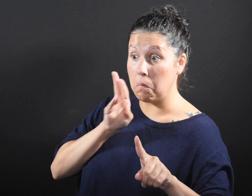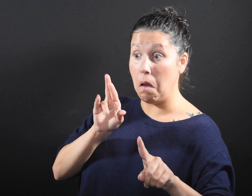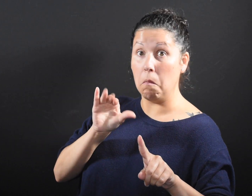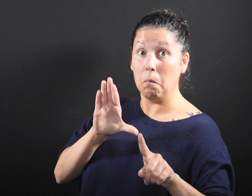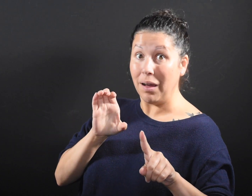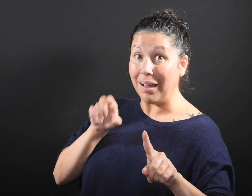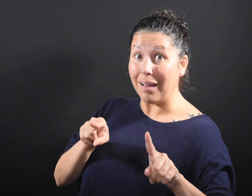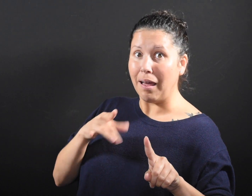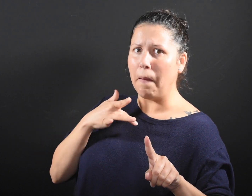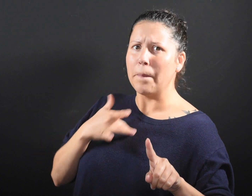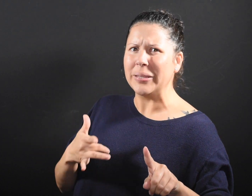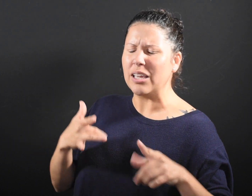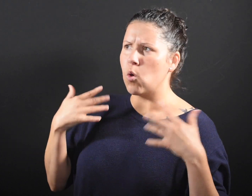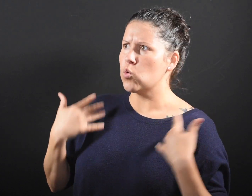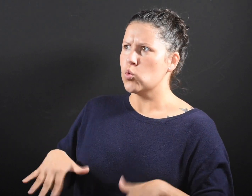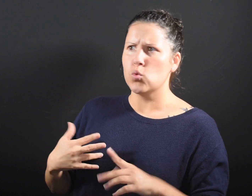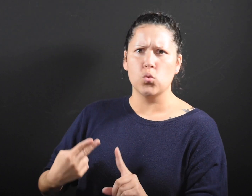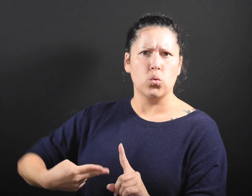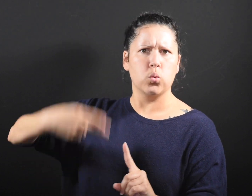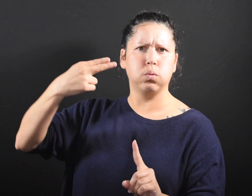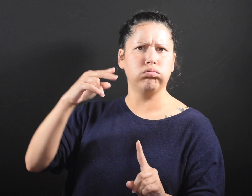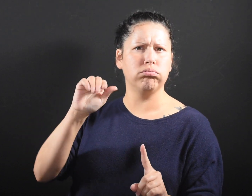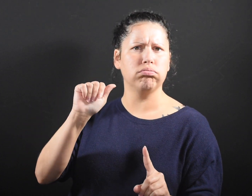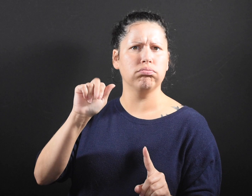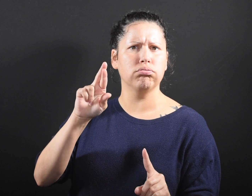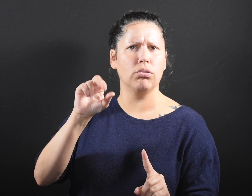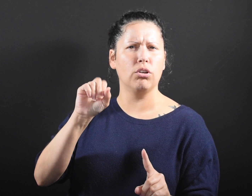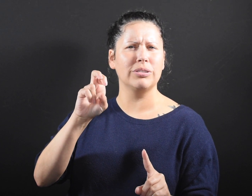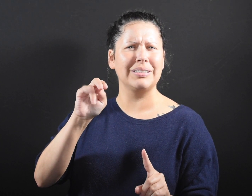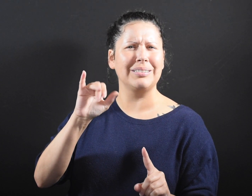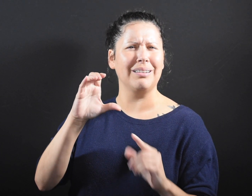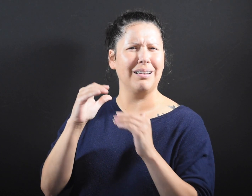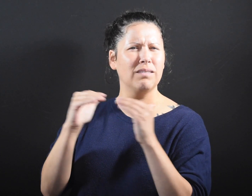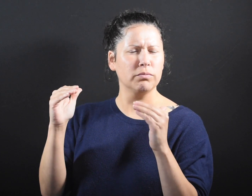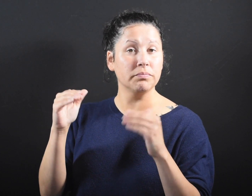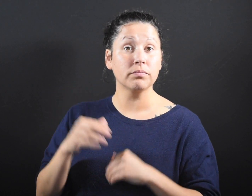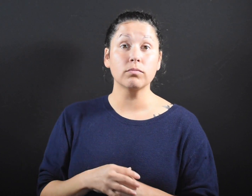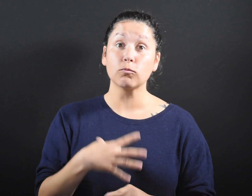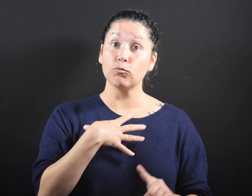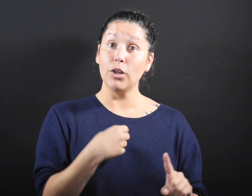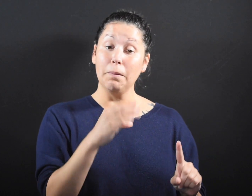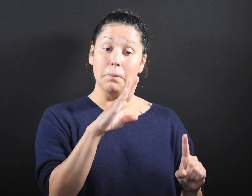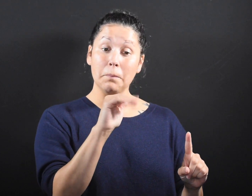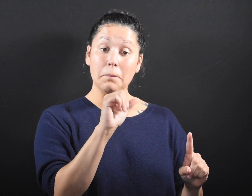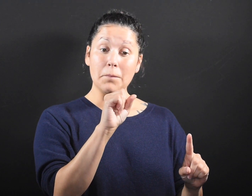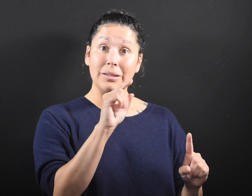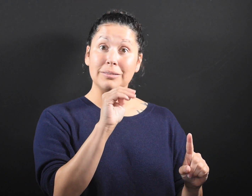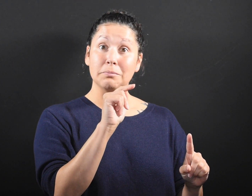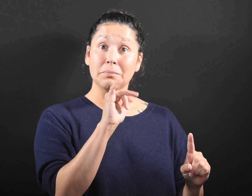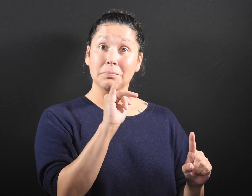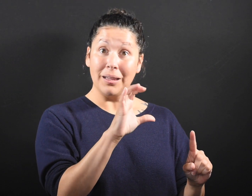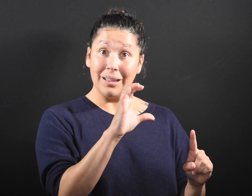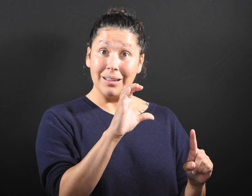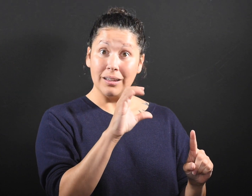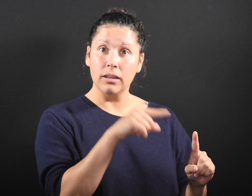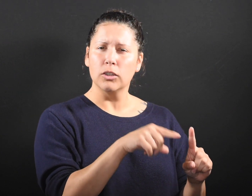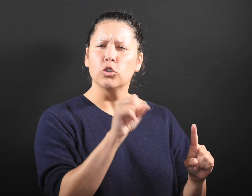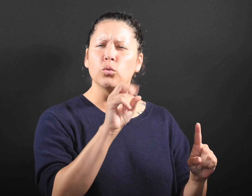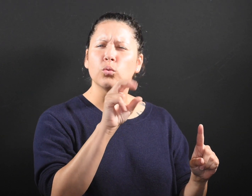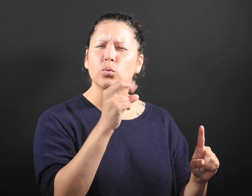brown rice tends to have the highest arsenic levels. White basmati and sushi rice tends to have